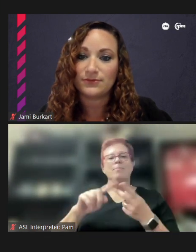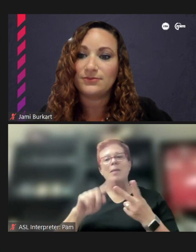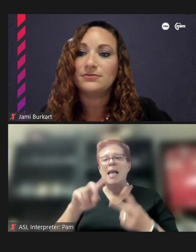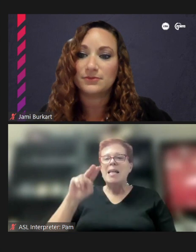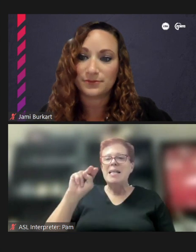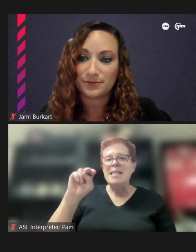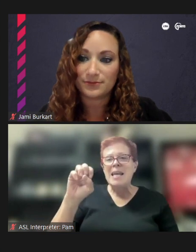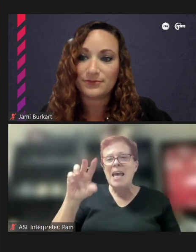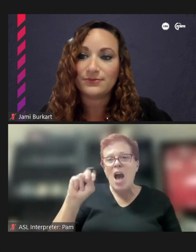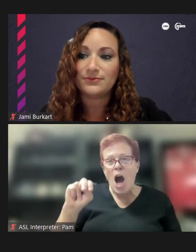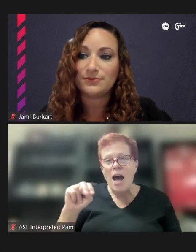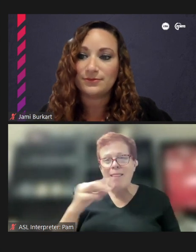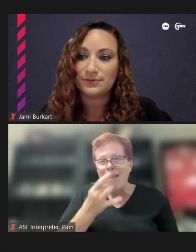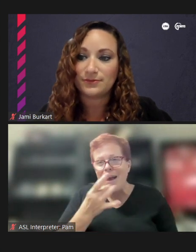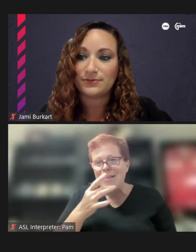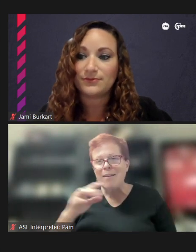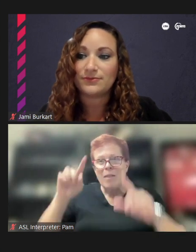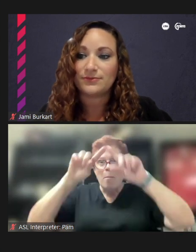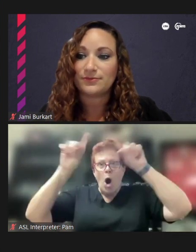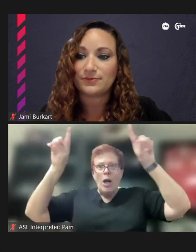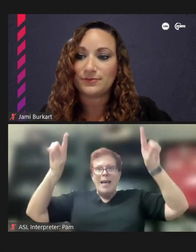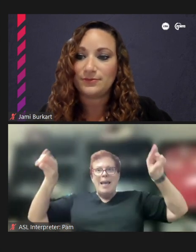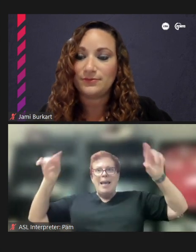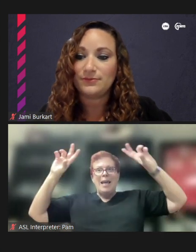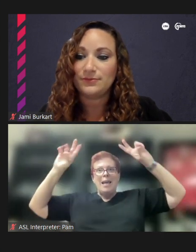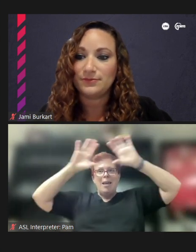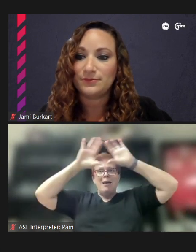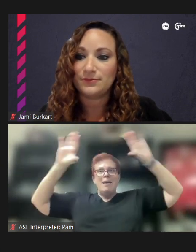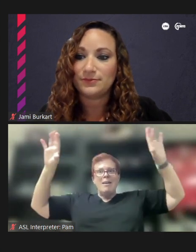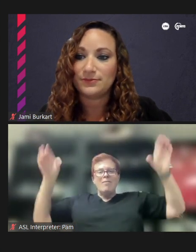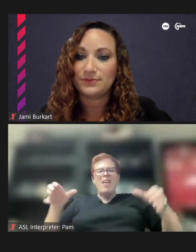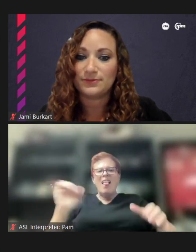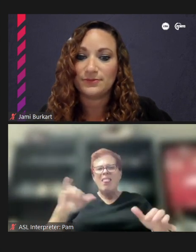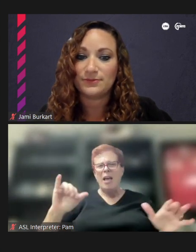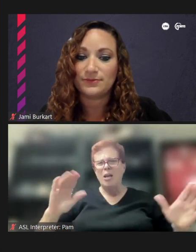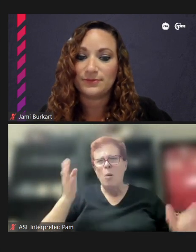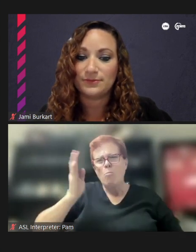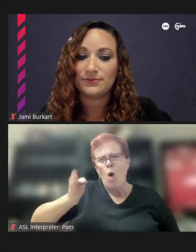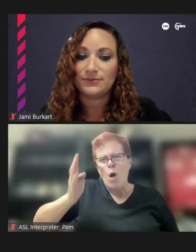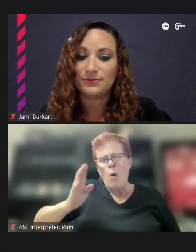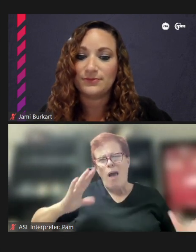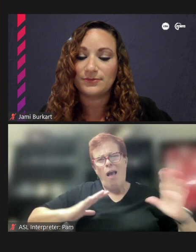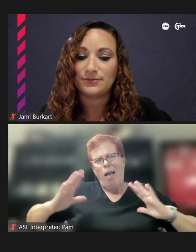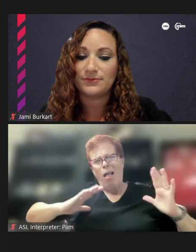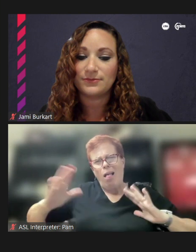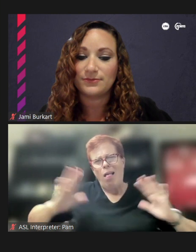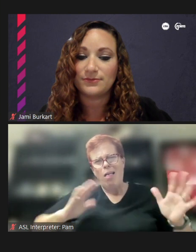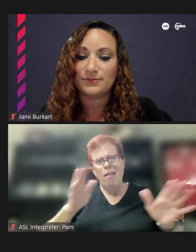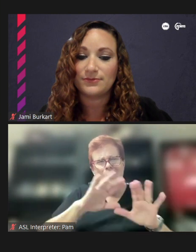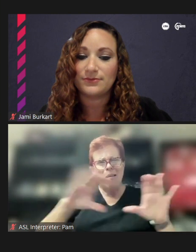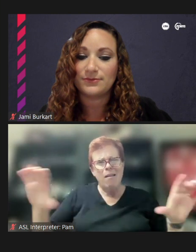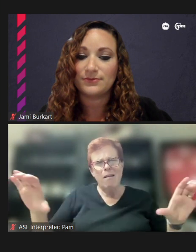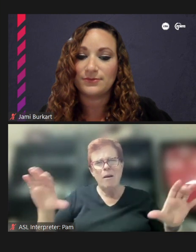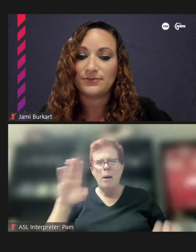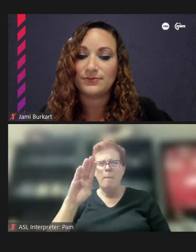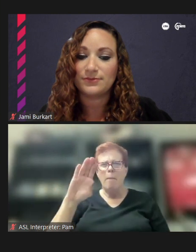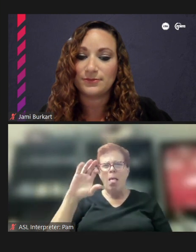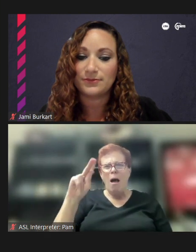are very important to us. Kind of that Broadway-specific block text font that's already used